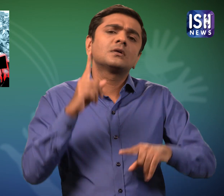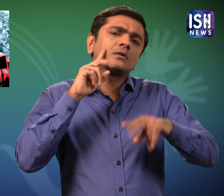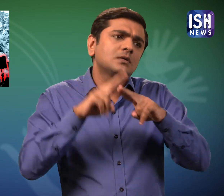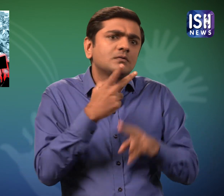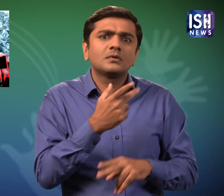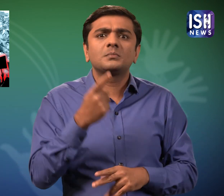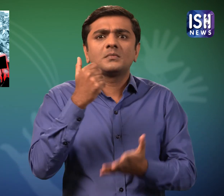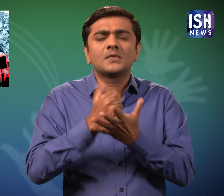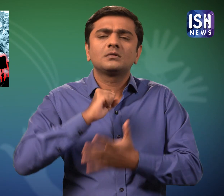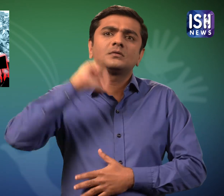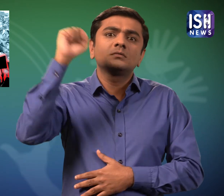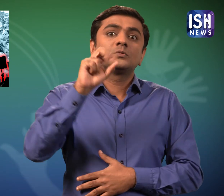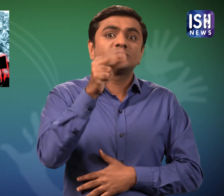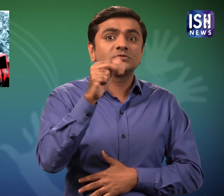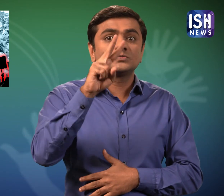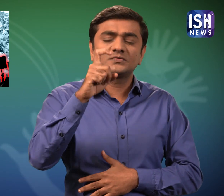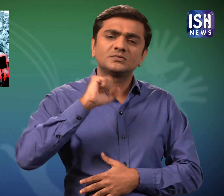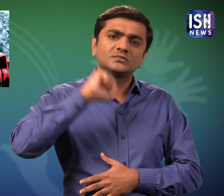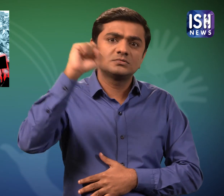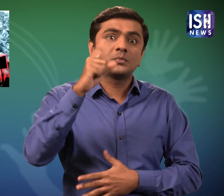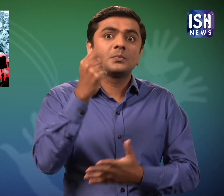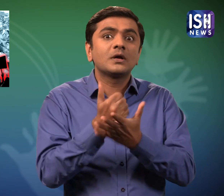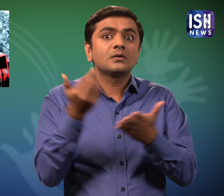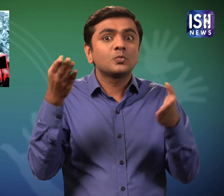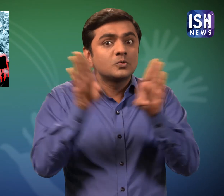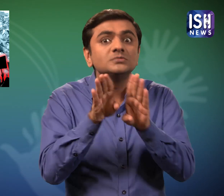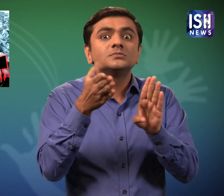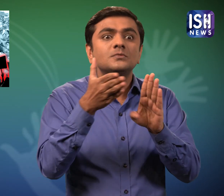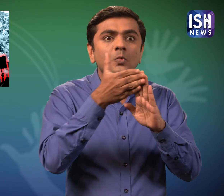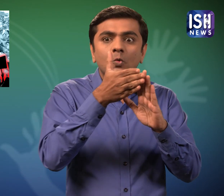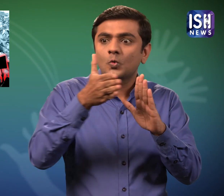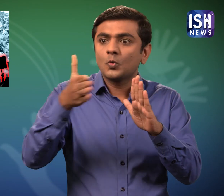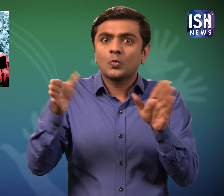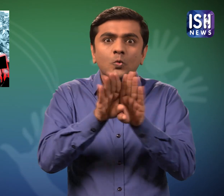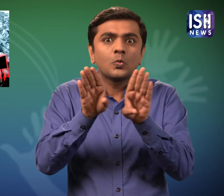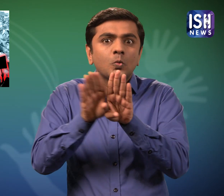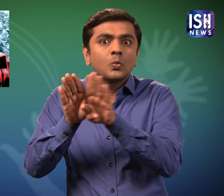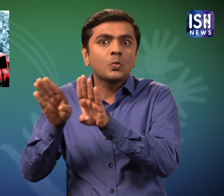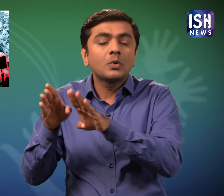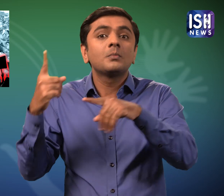If the strike occurrs on the 26th and 27th September then the banks would be shut for a long time